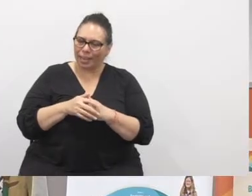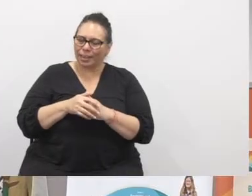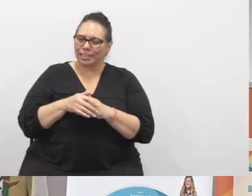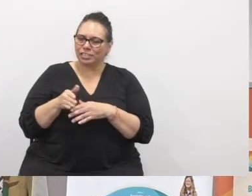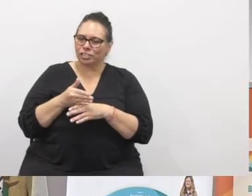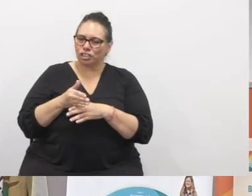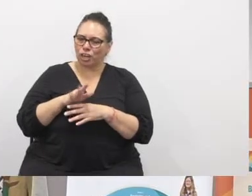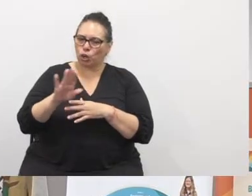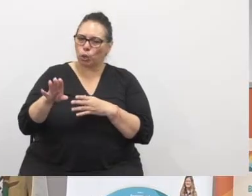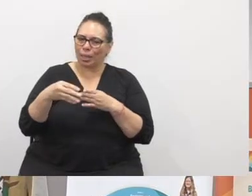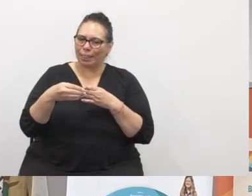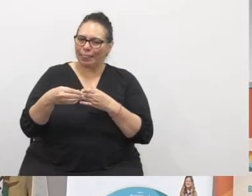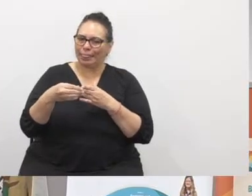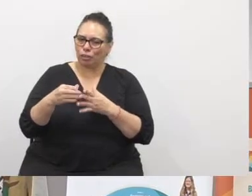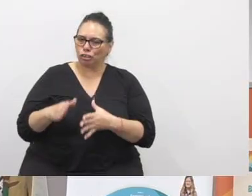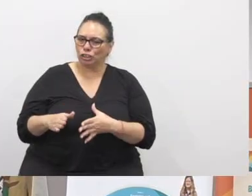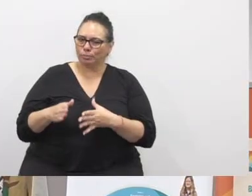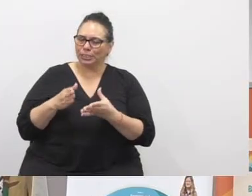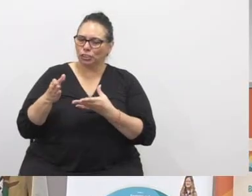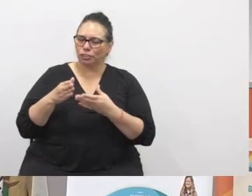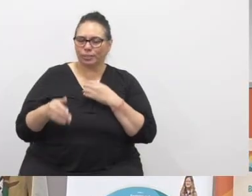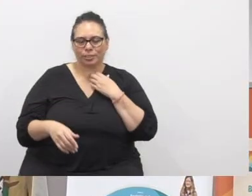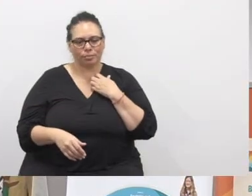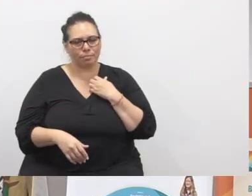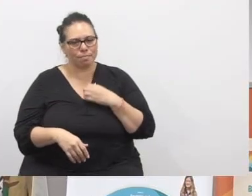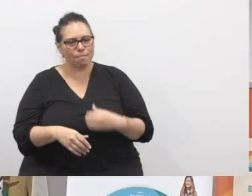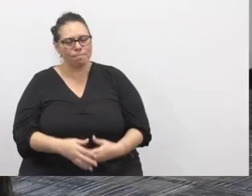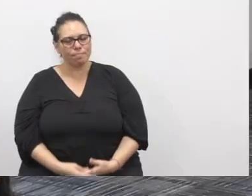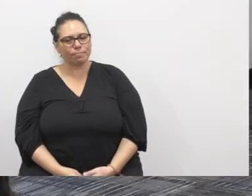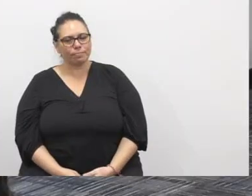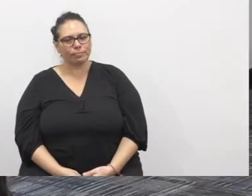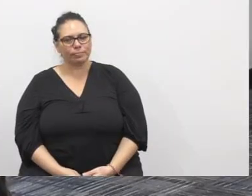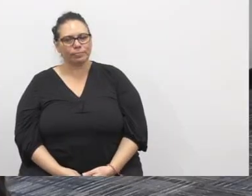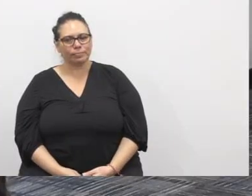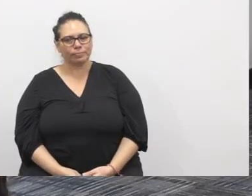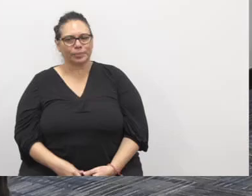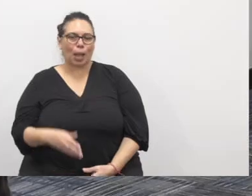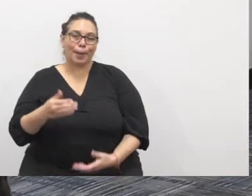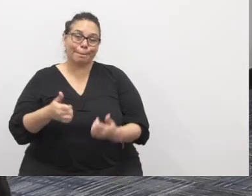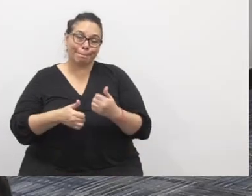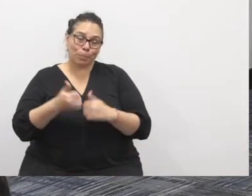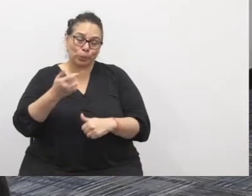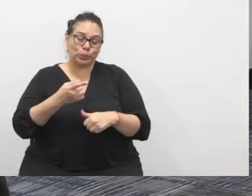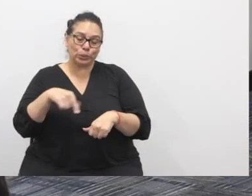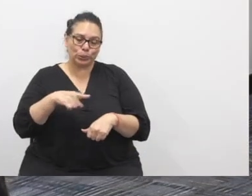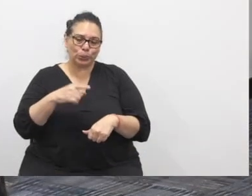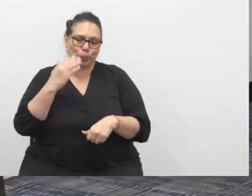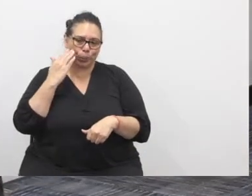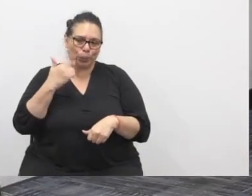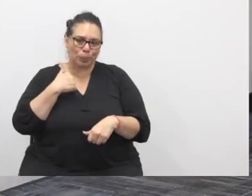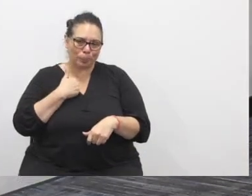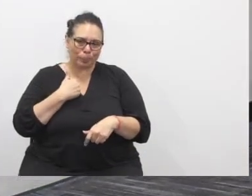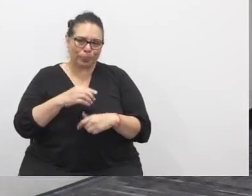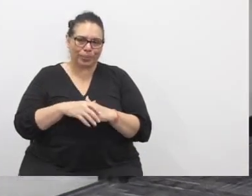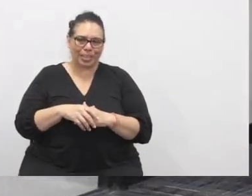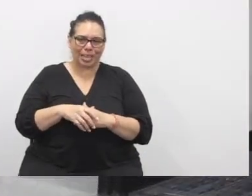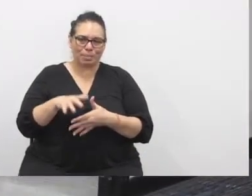your leadership or your service. I am Chimnazaekpere Nwala, most of you know me as Naza. I am a senior at McBride High School